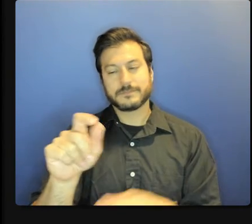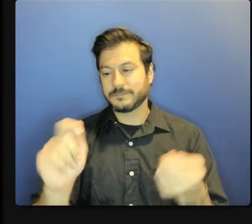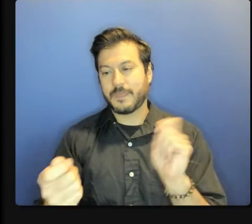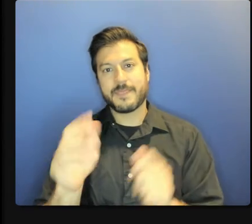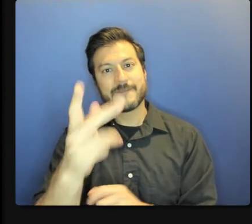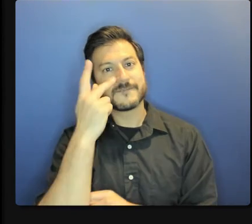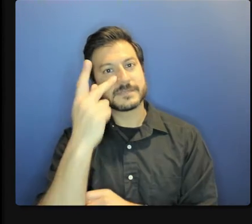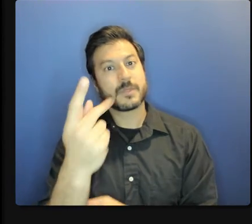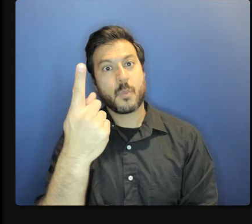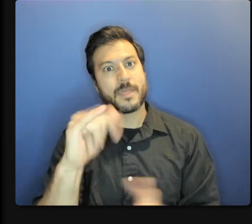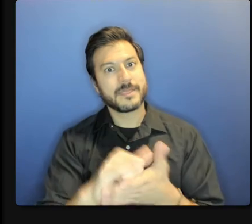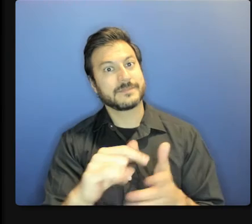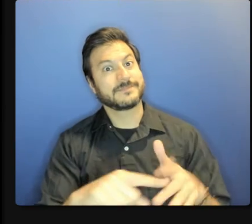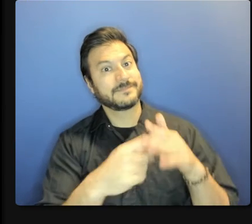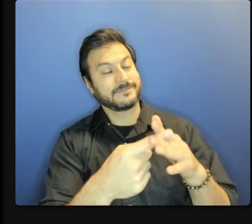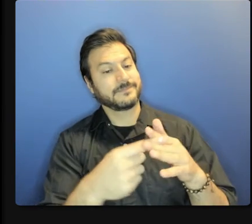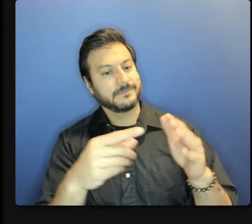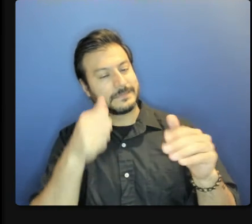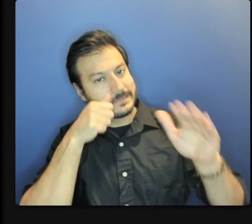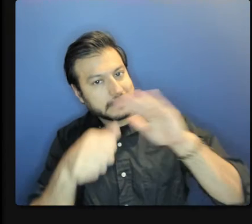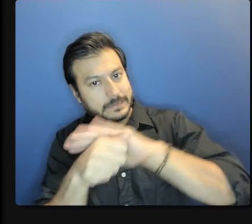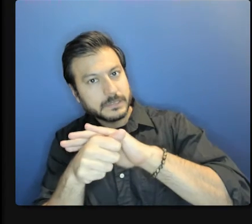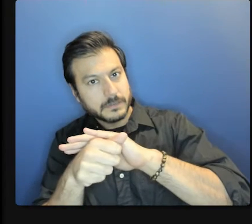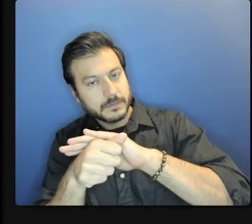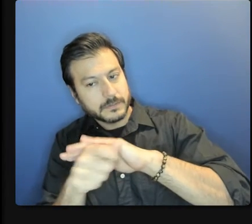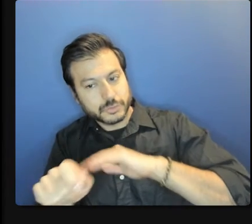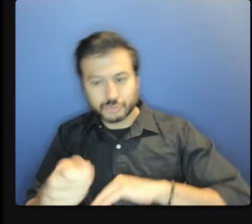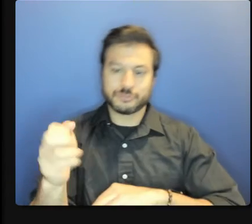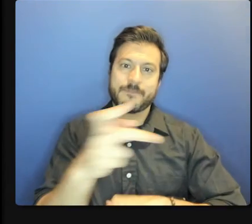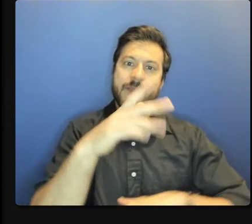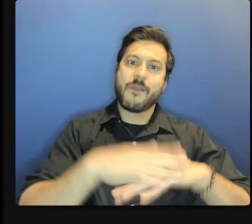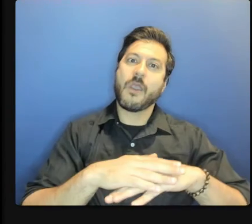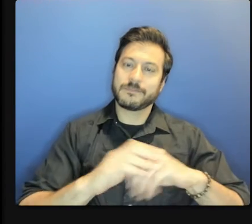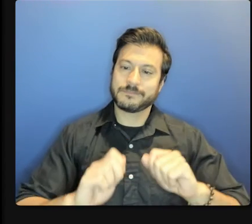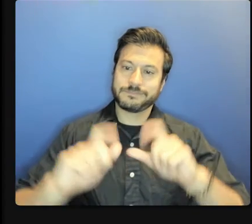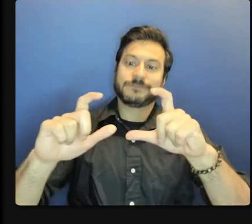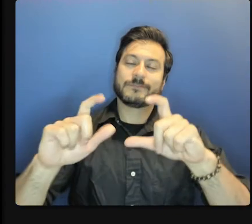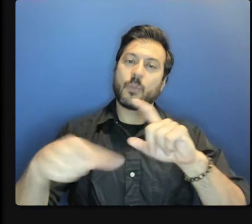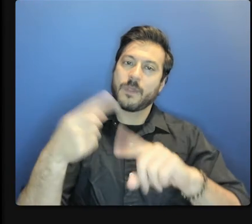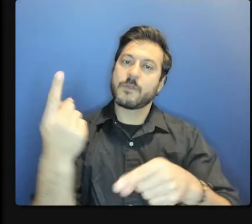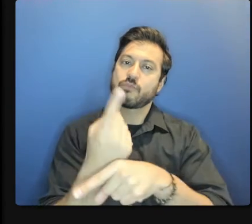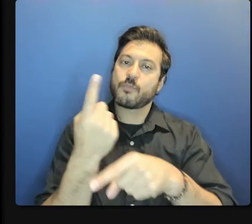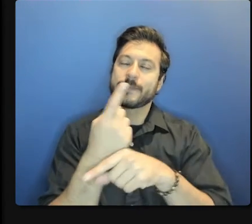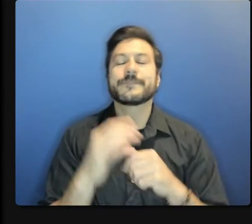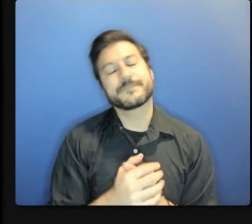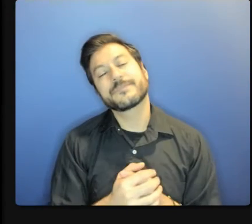and just toggle the visibility of the ones that were initially hidden to make them visible as it becomes appropriate within the level,